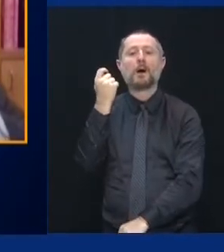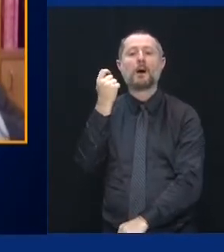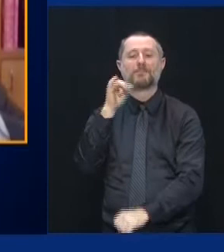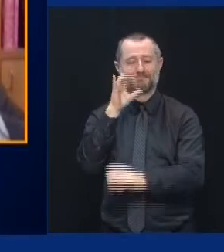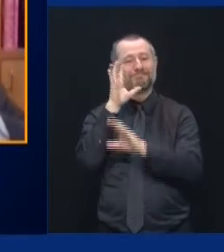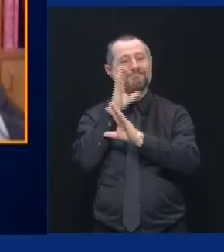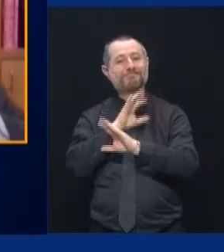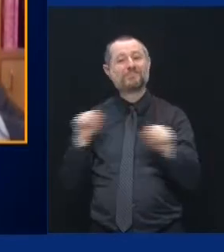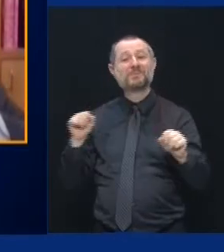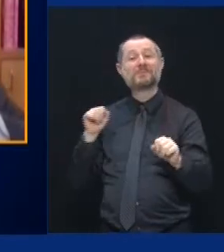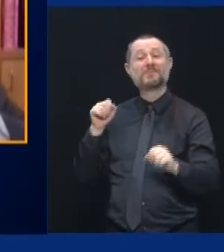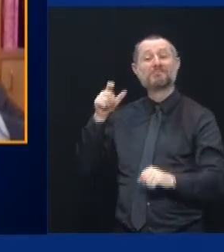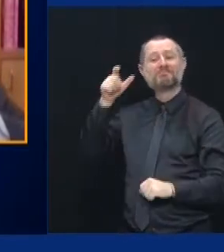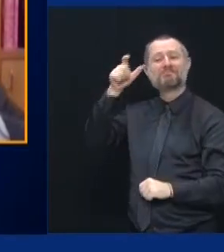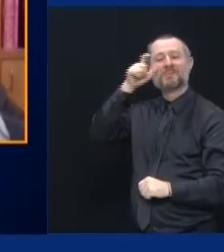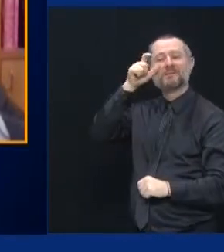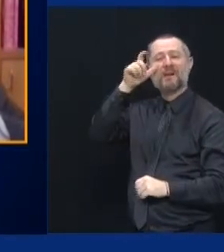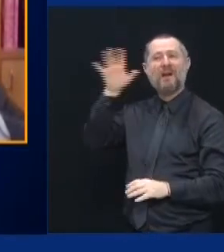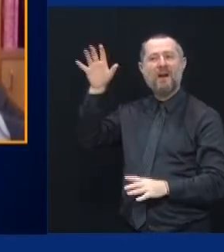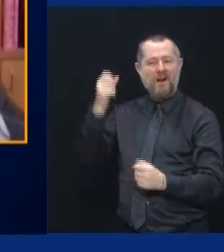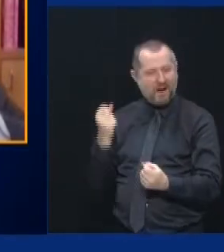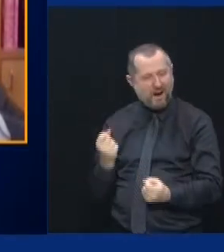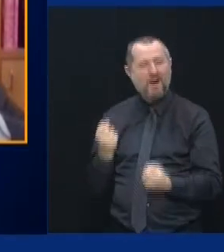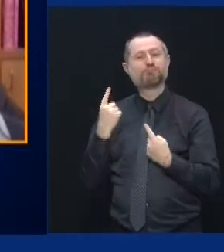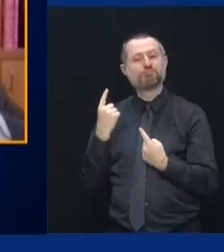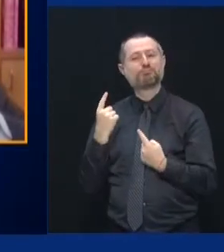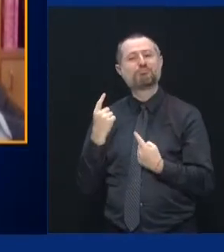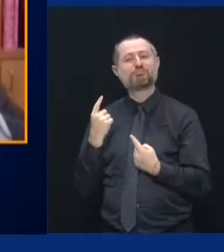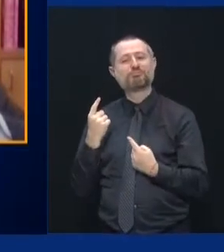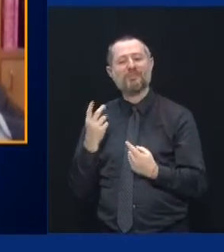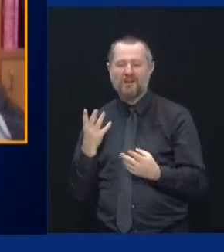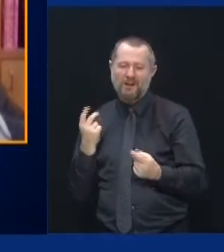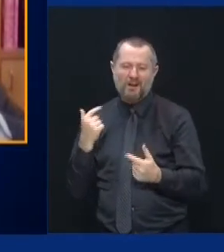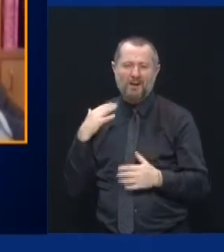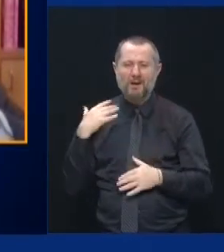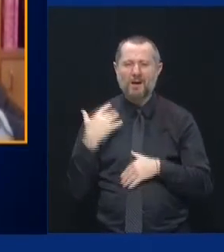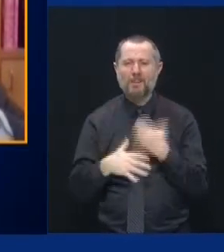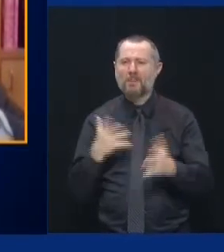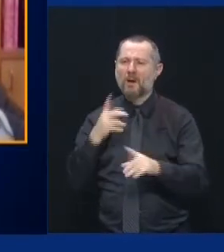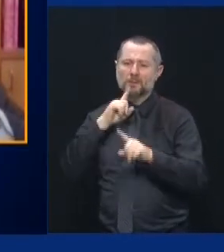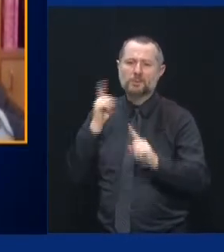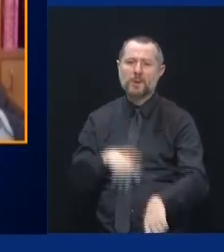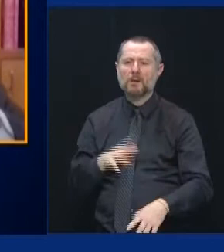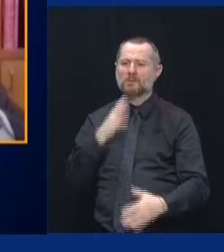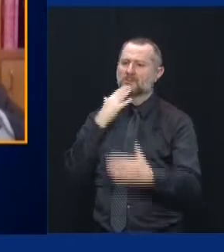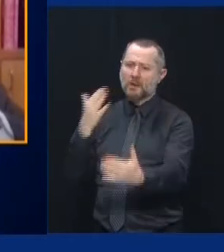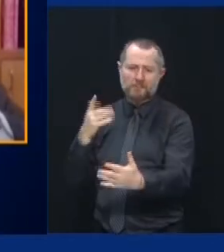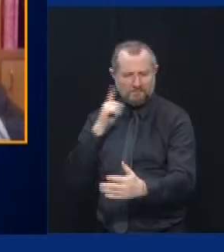SO FIGHTING THE GOOD FIGHT IS ONE THING. ACTUALLY WINNING IS SOMETHING DIFFERENT AND PRESIDENT BIDEN